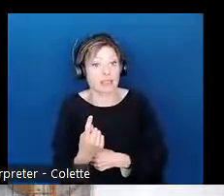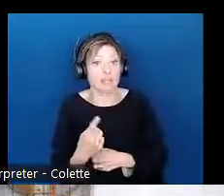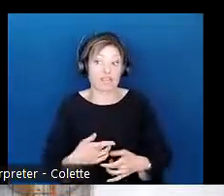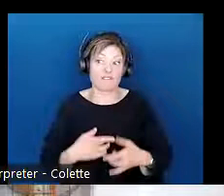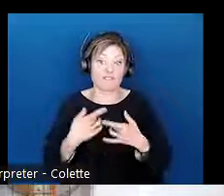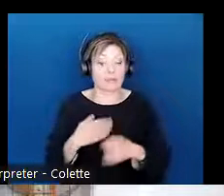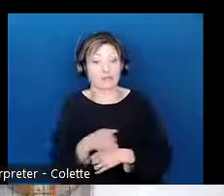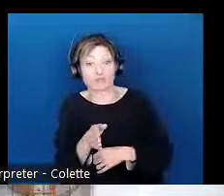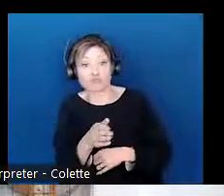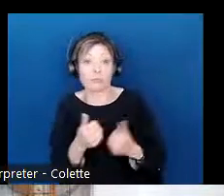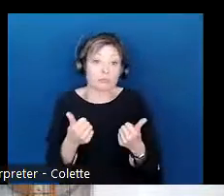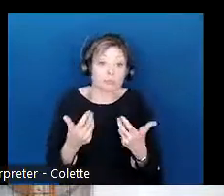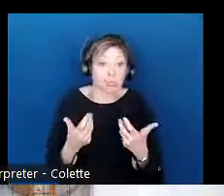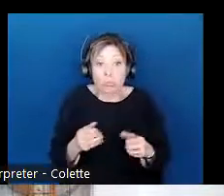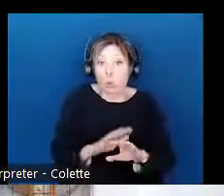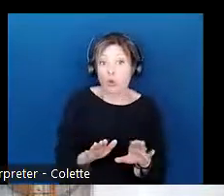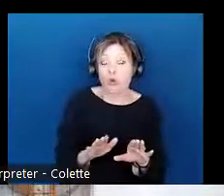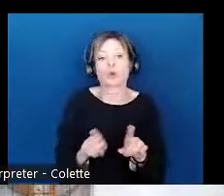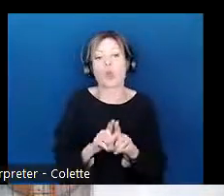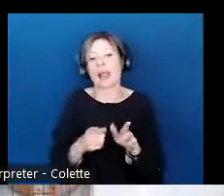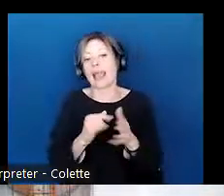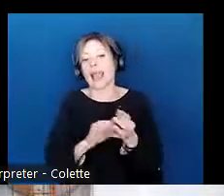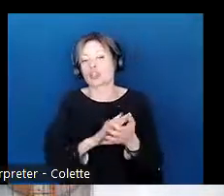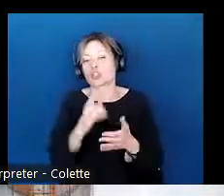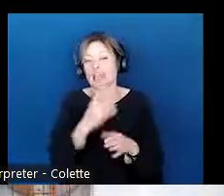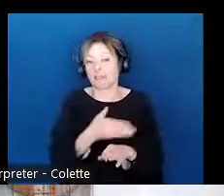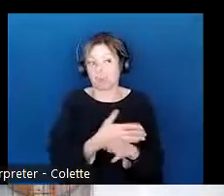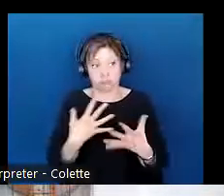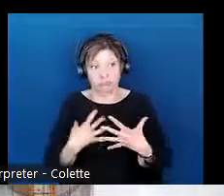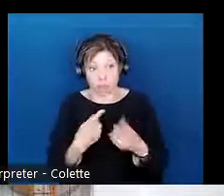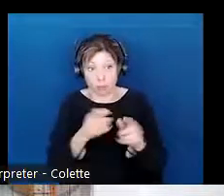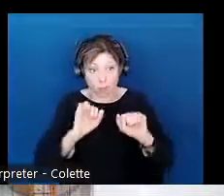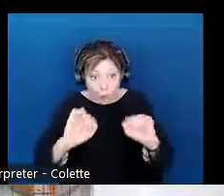um do the route or not like what Ash was saying um and I do agree with the Leith Hill Greenway it's